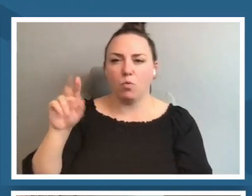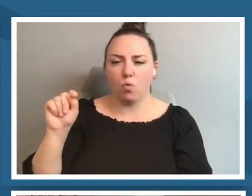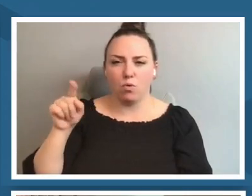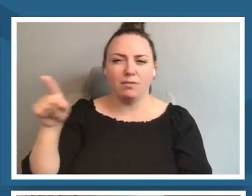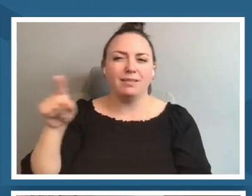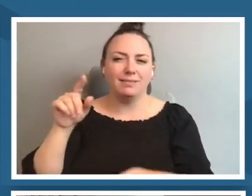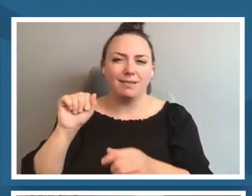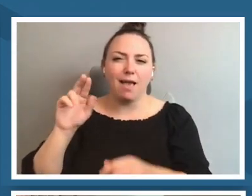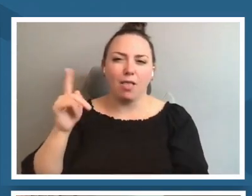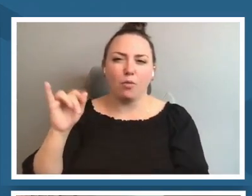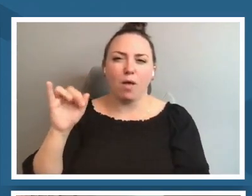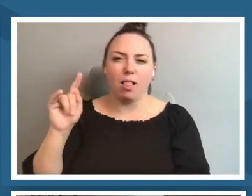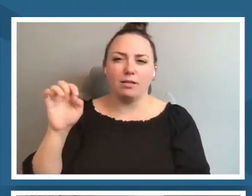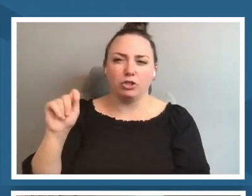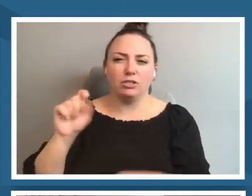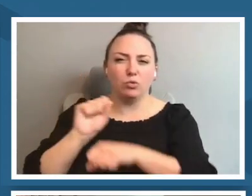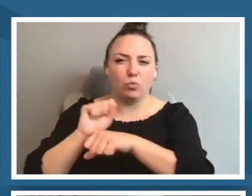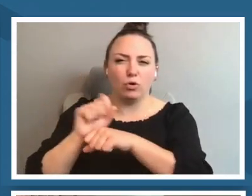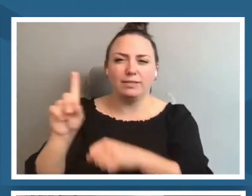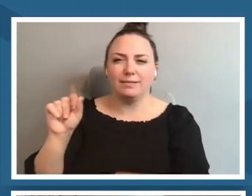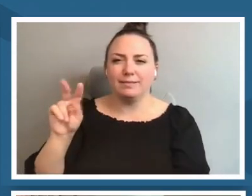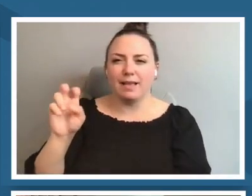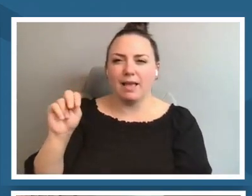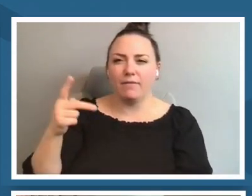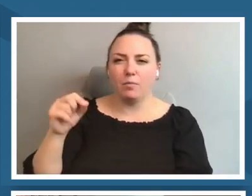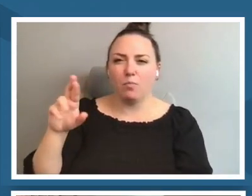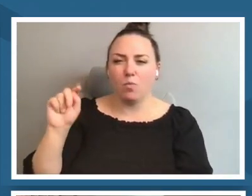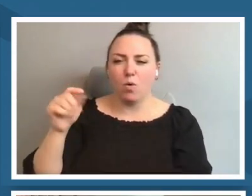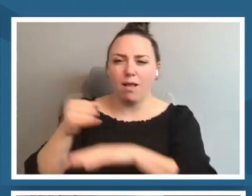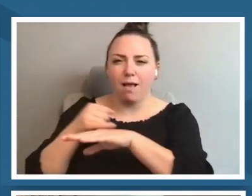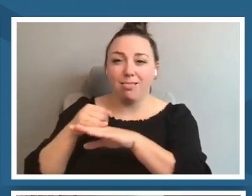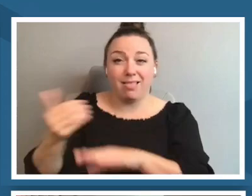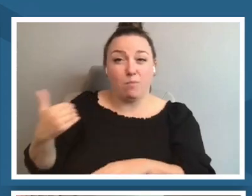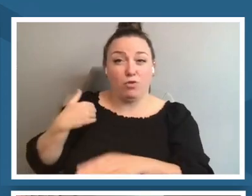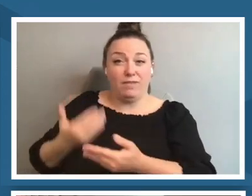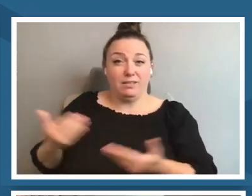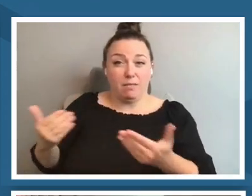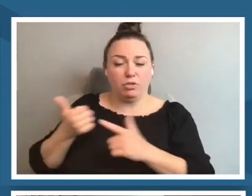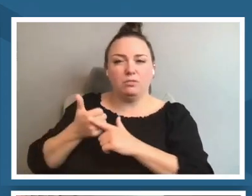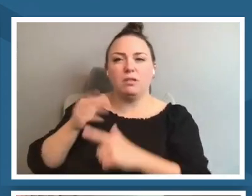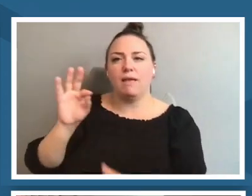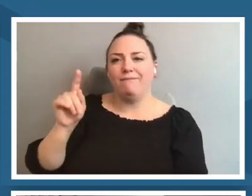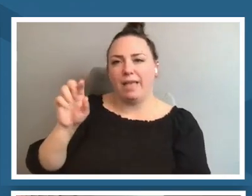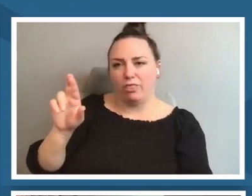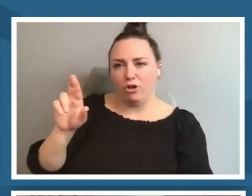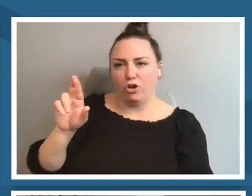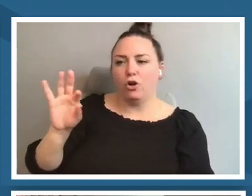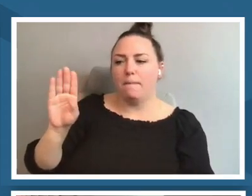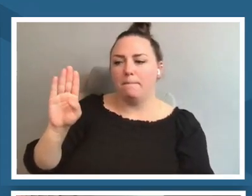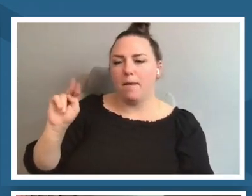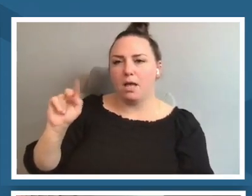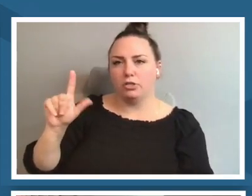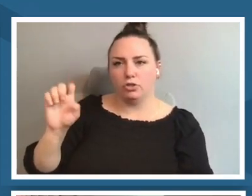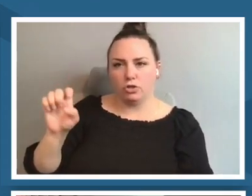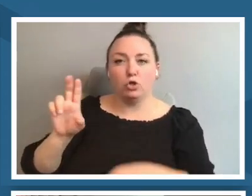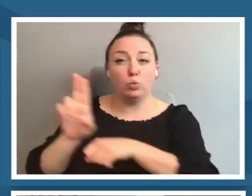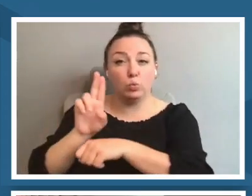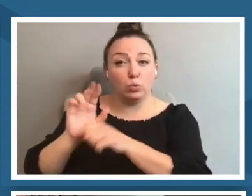should have said the object i showed you was a feather feather bundle